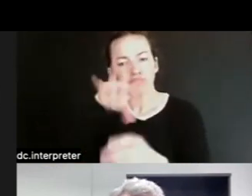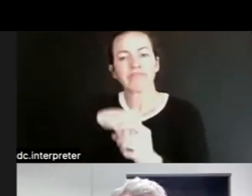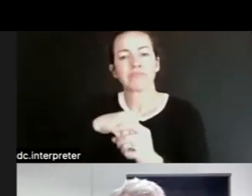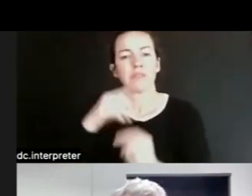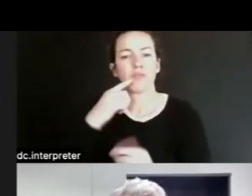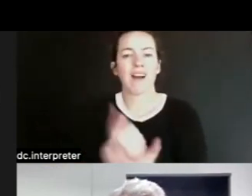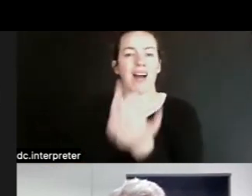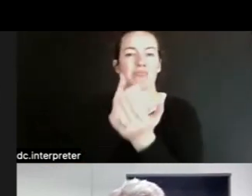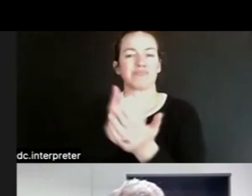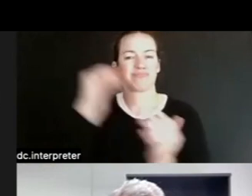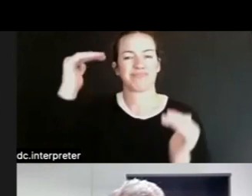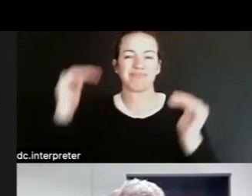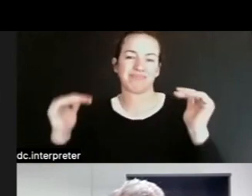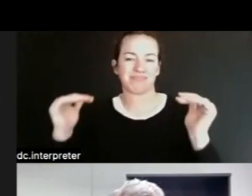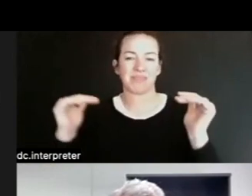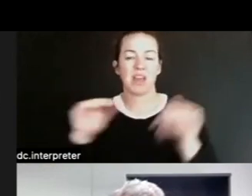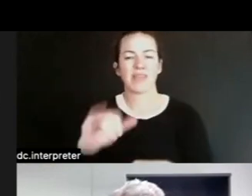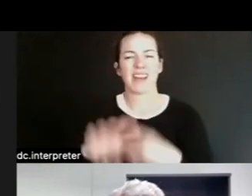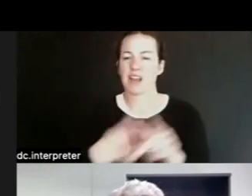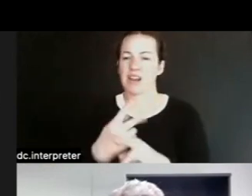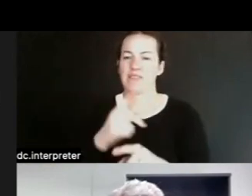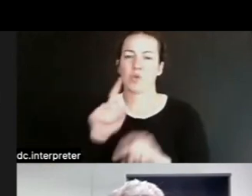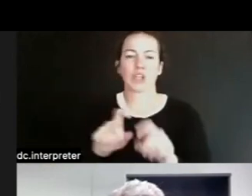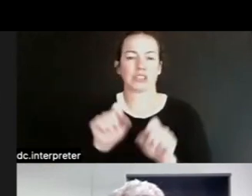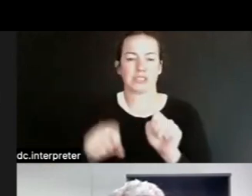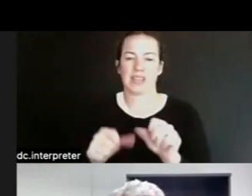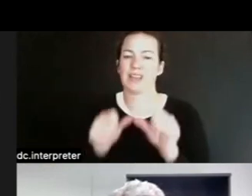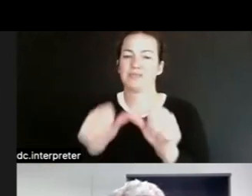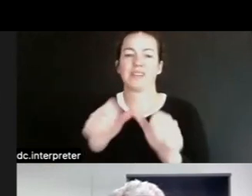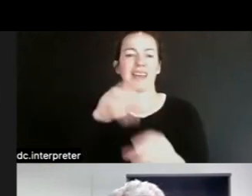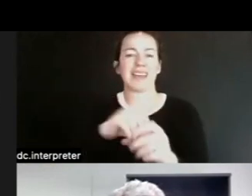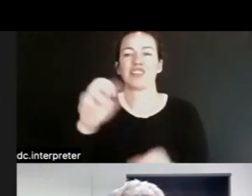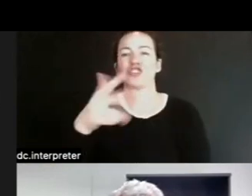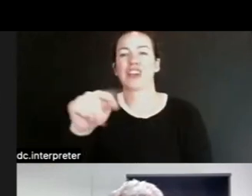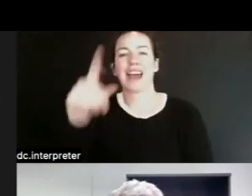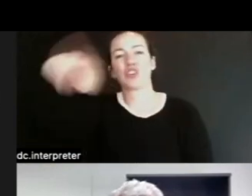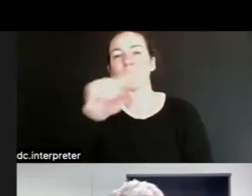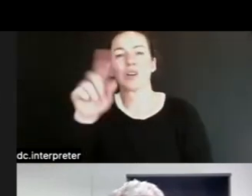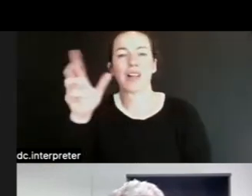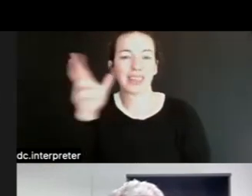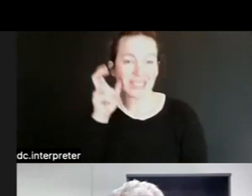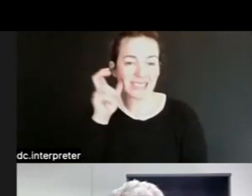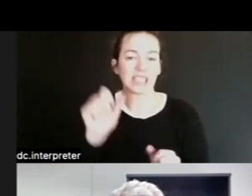these are there. These are questions that can go on in the chat too. If as as you guys are listening, if there's something that resonates with you, please let us know that.